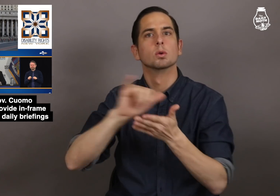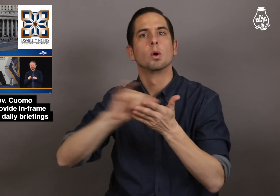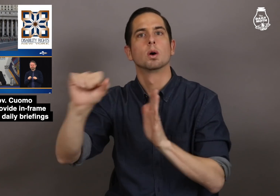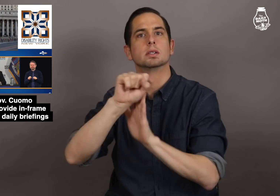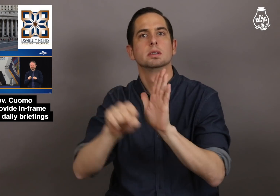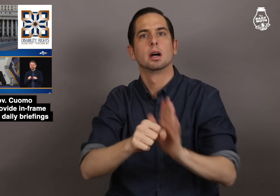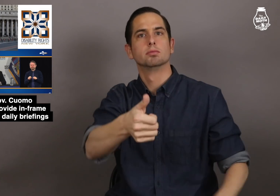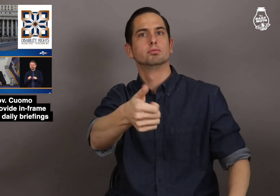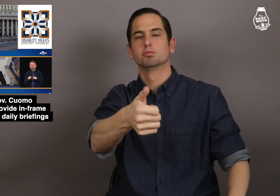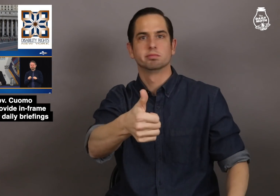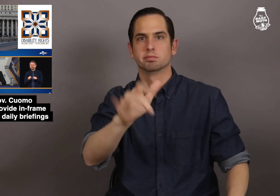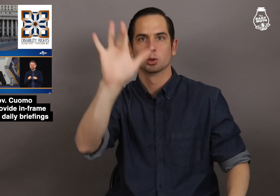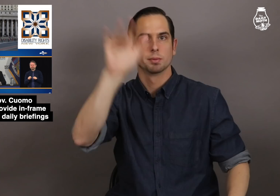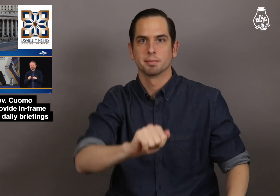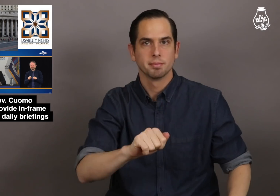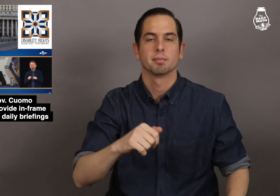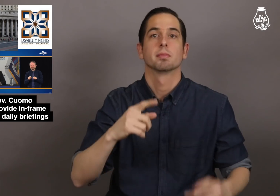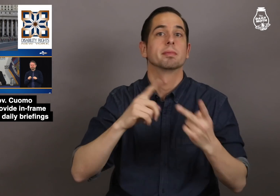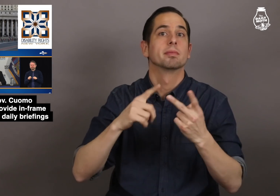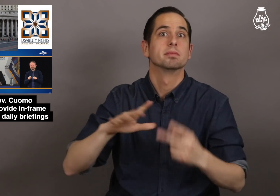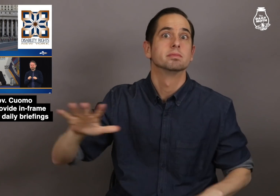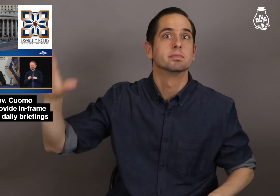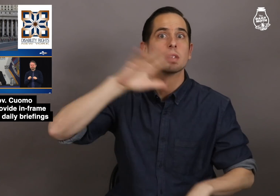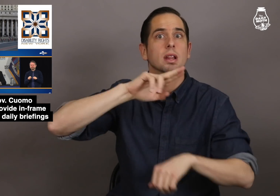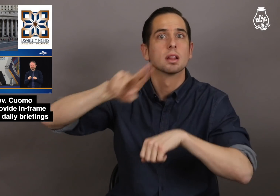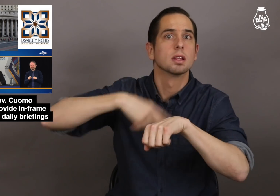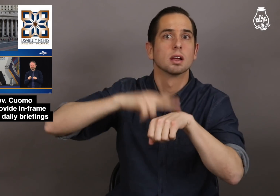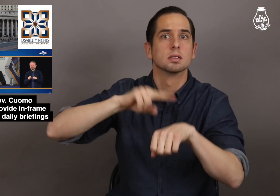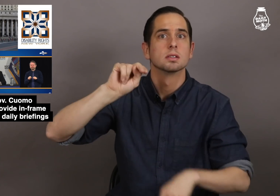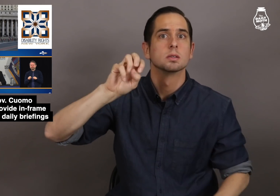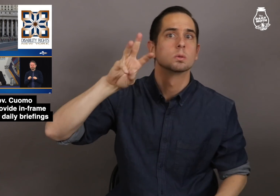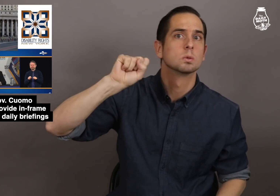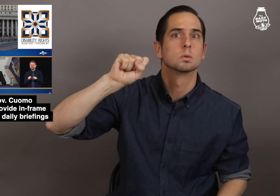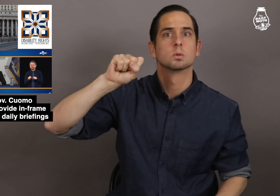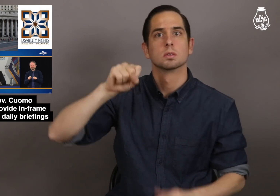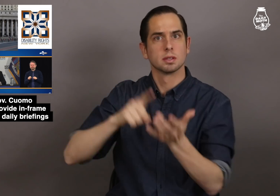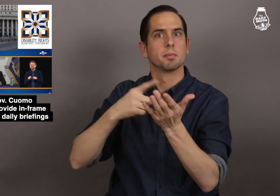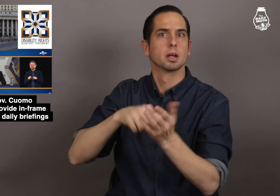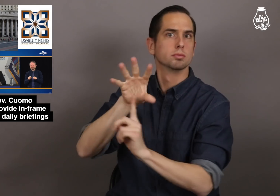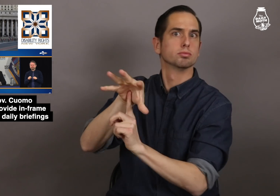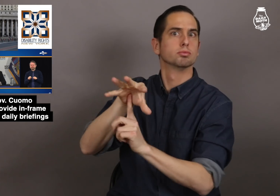across the New York state or to national news channels